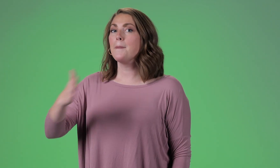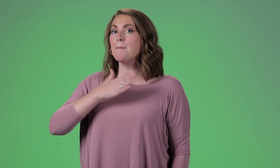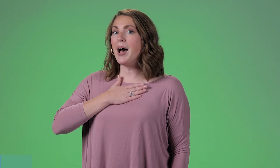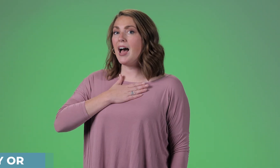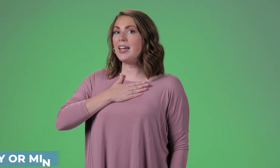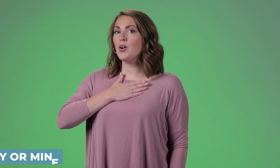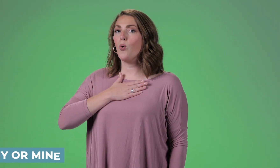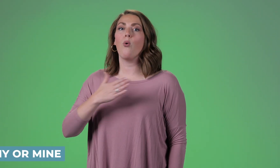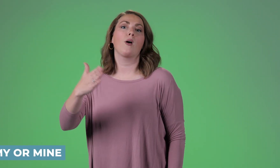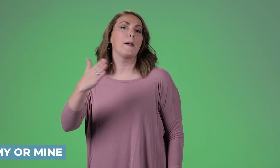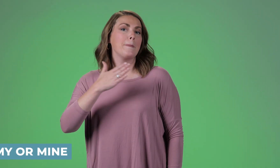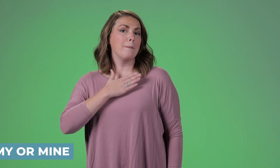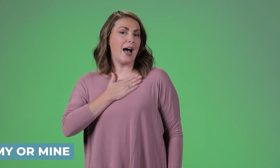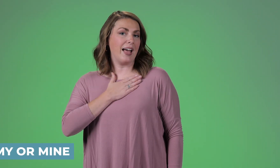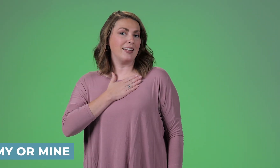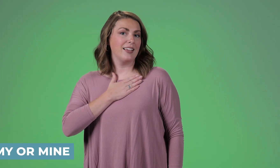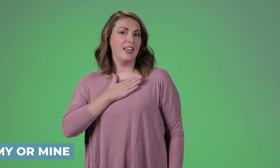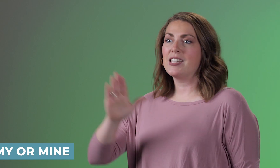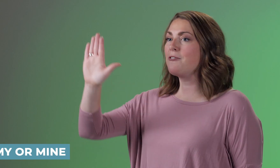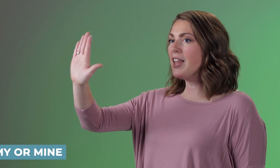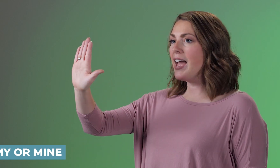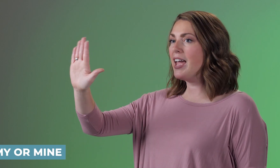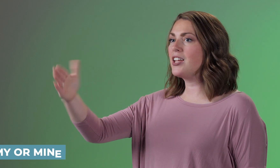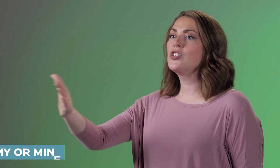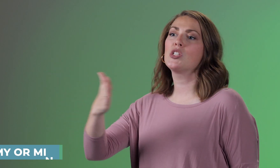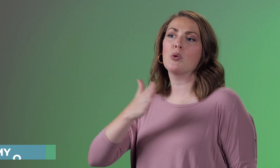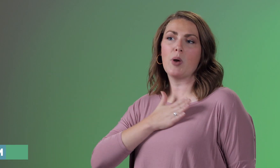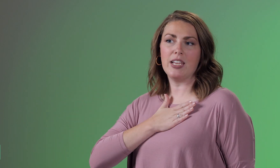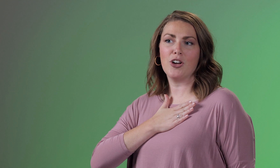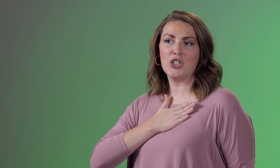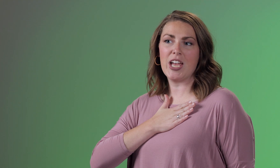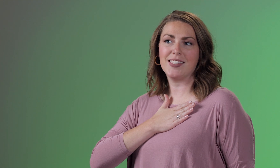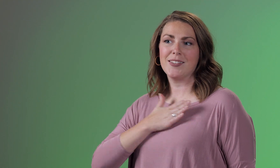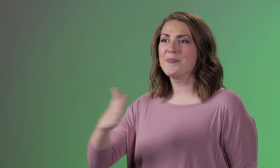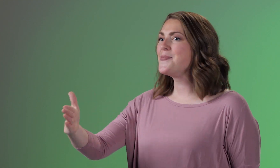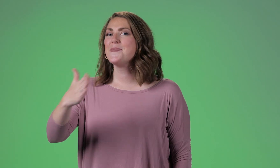my or mine. It's a flat hand. Just put right here on your chest.